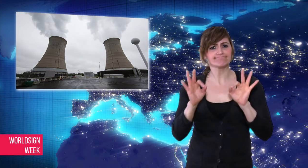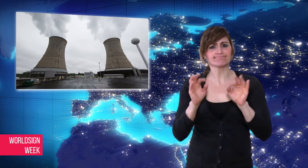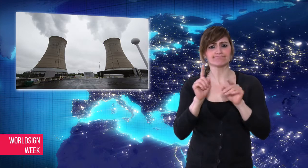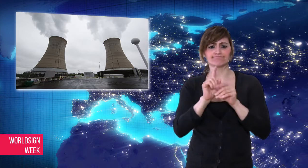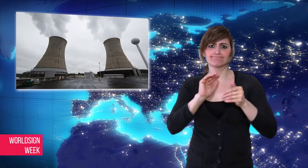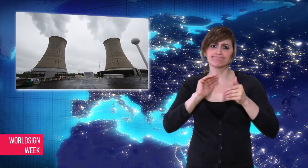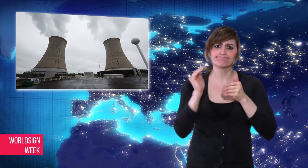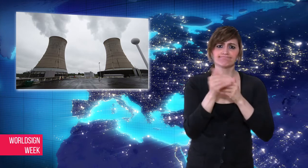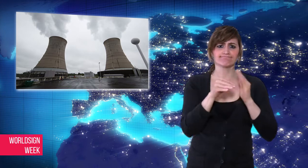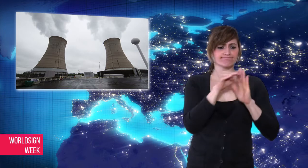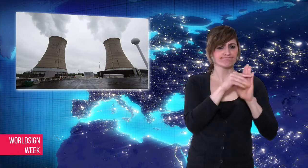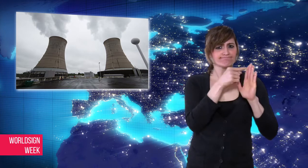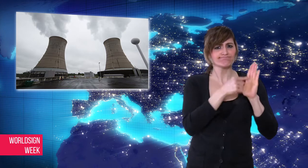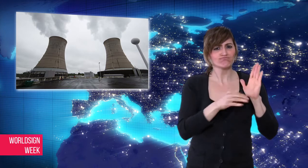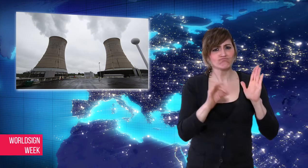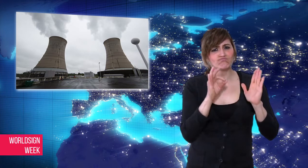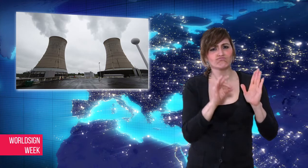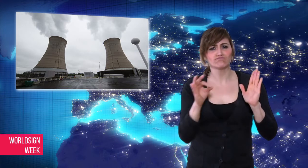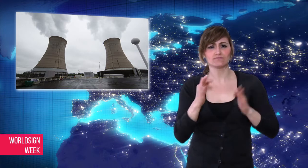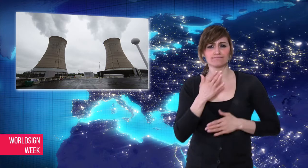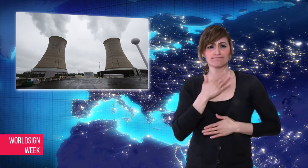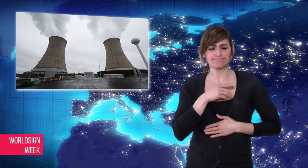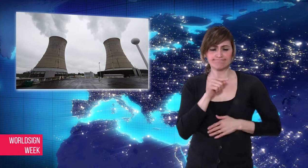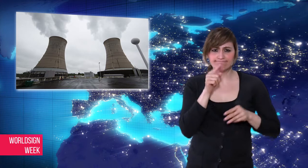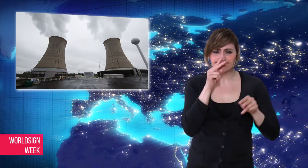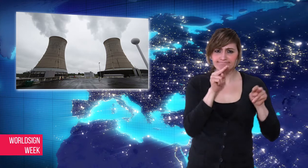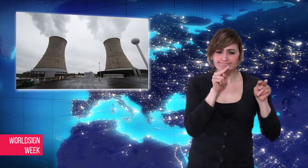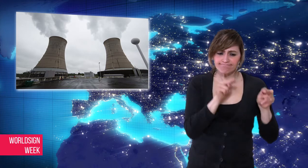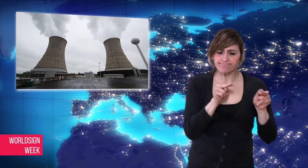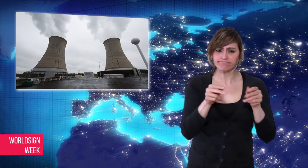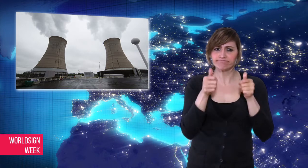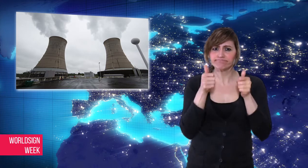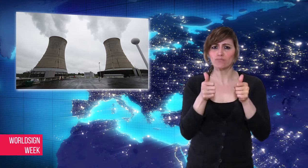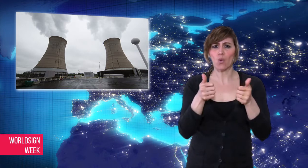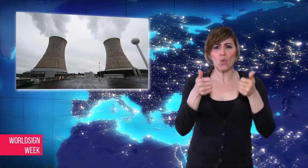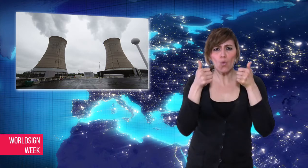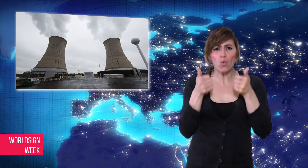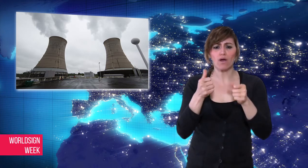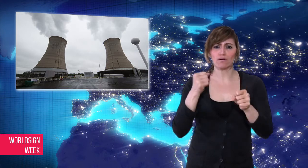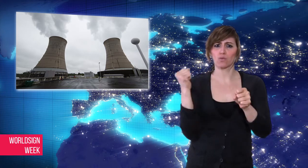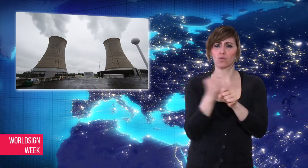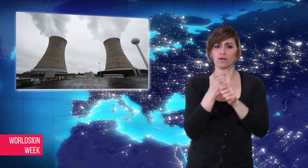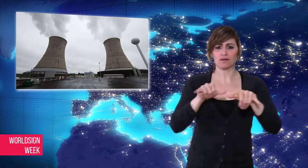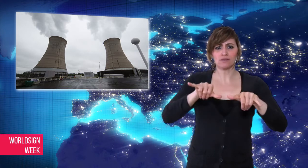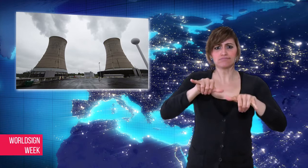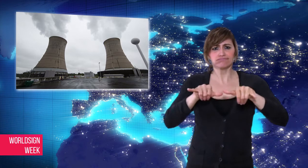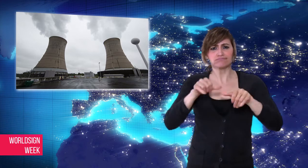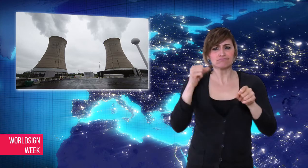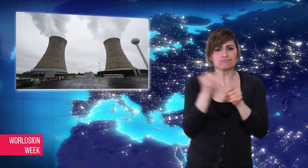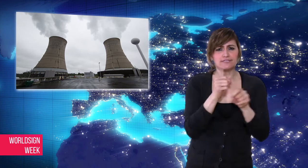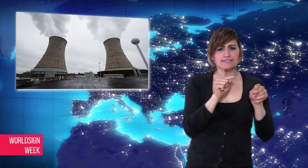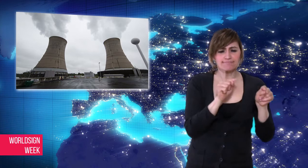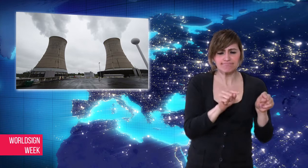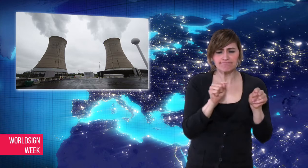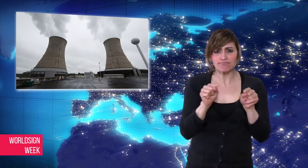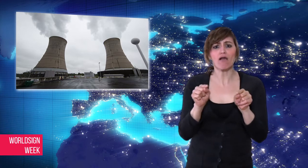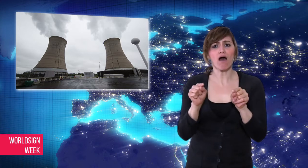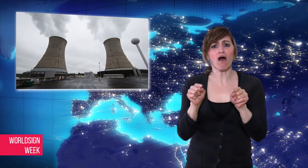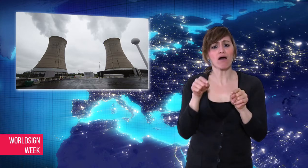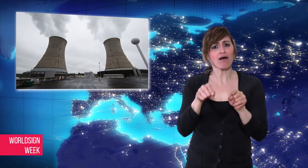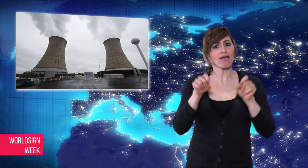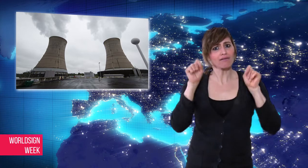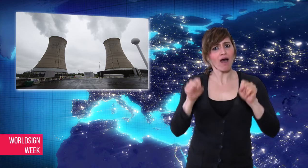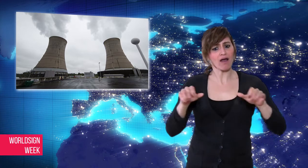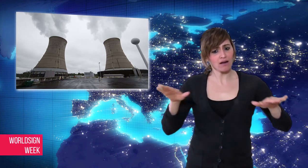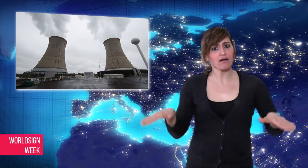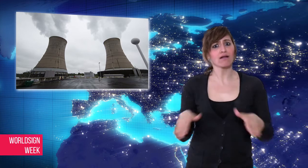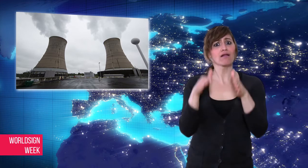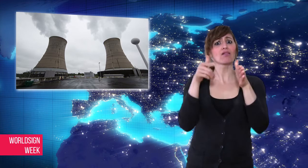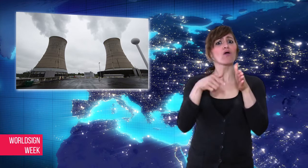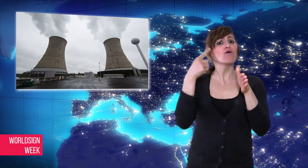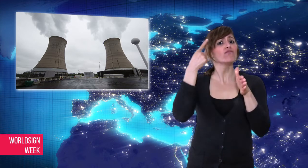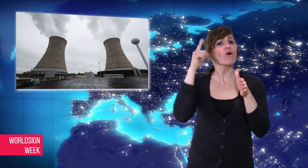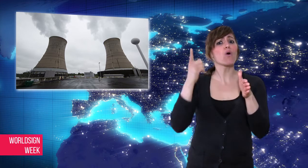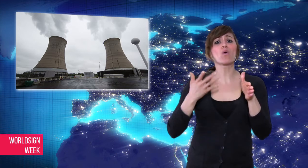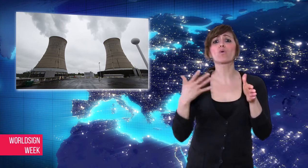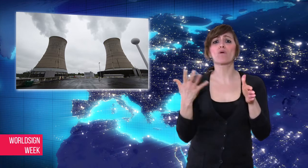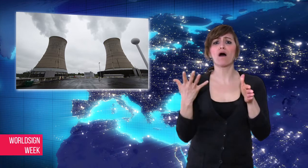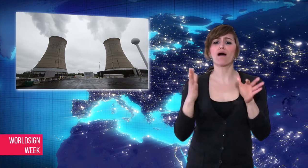reactors cleaner, safer and developed so